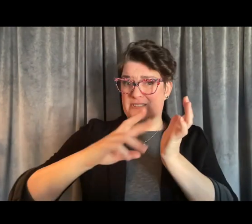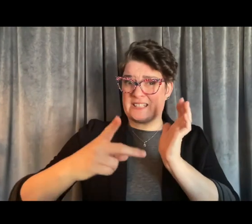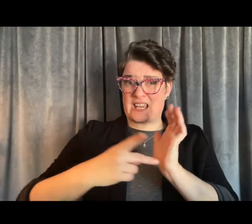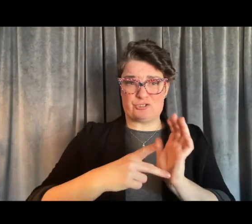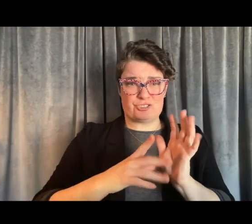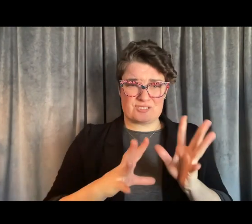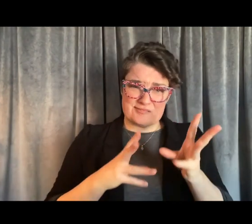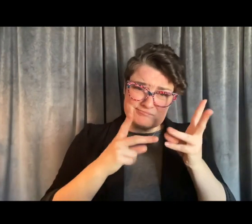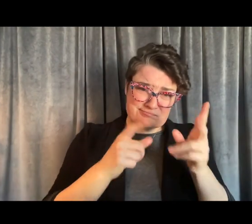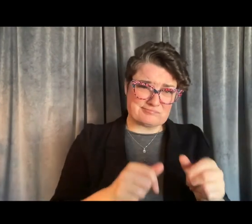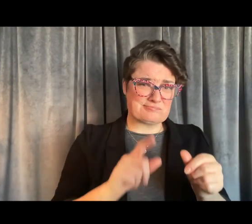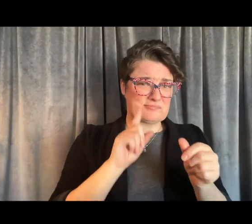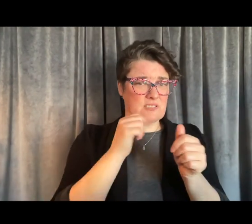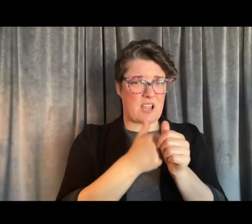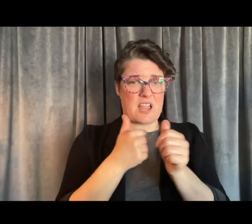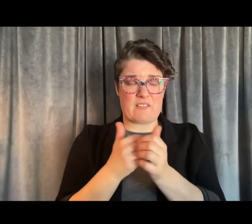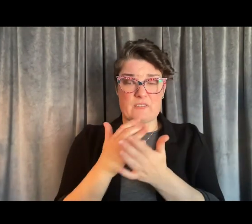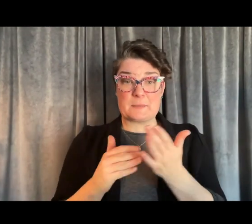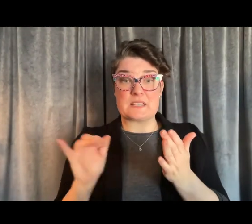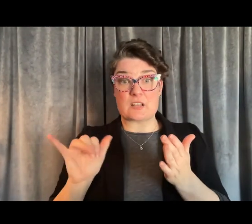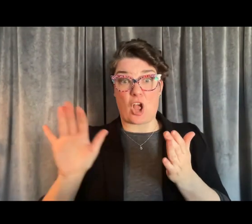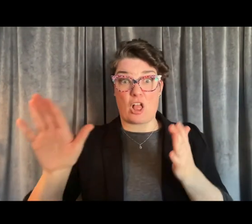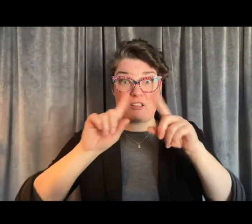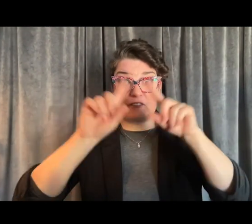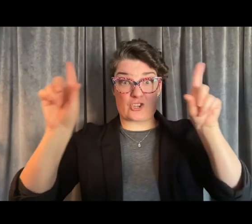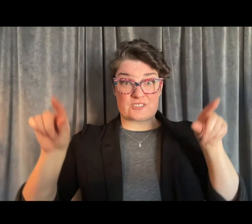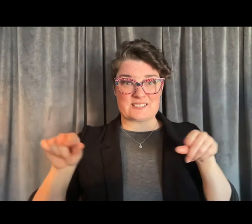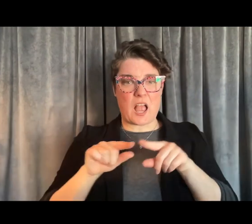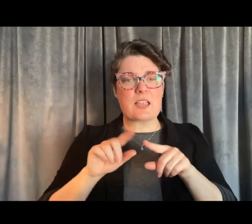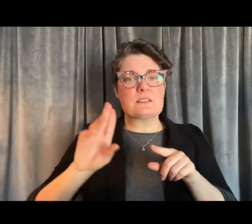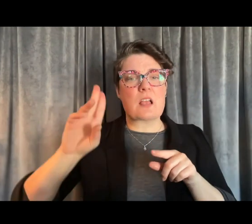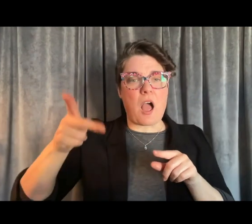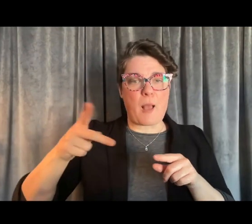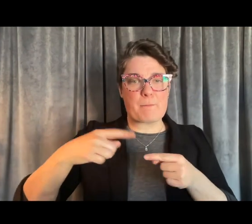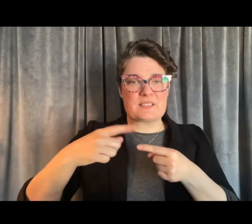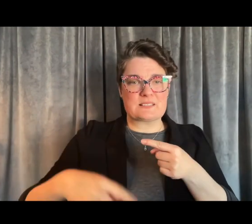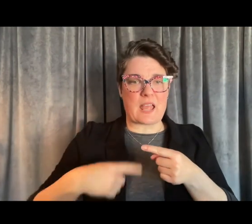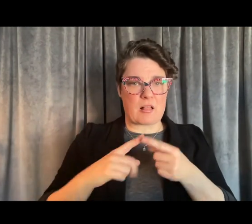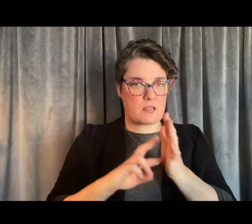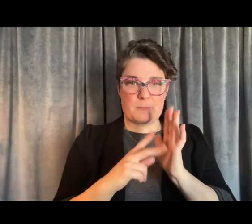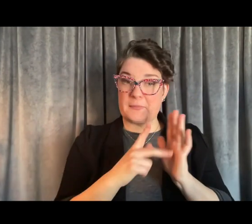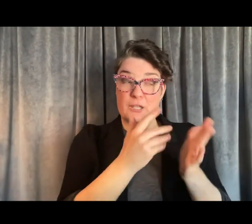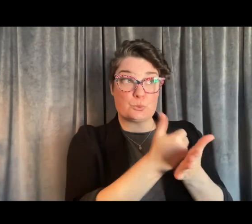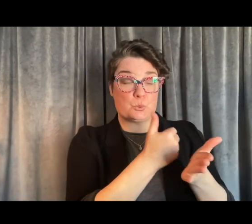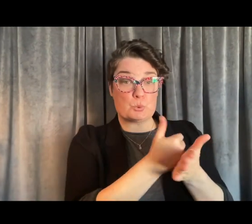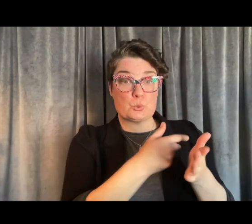just put into every piece of it. Like all of her signs were upcycled, there was no new plastic.